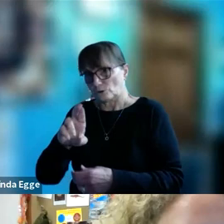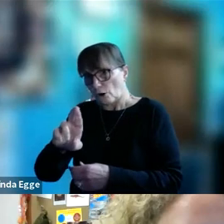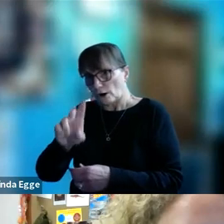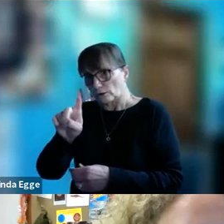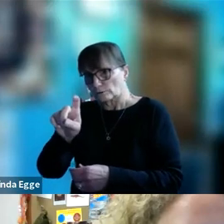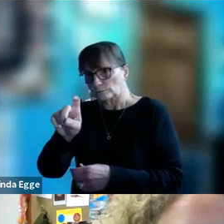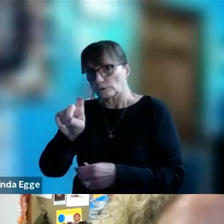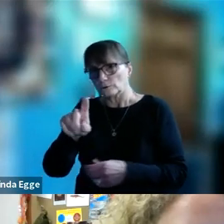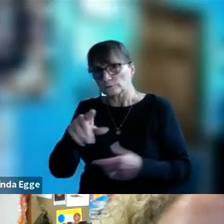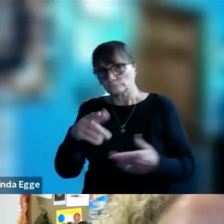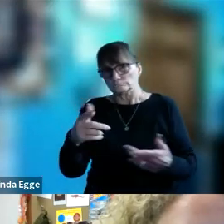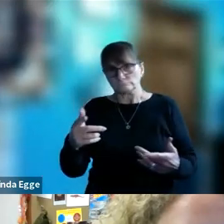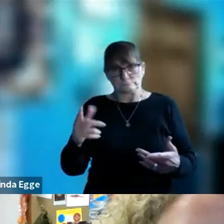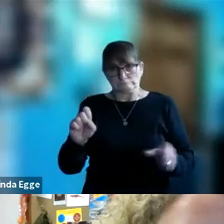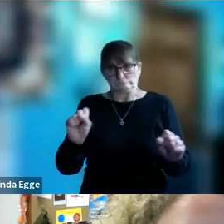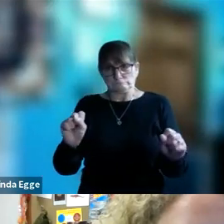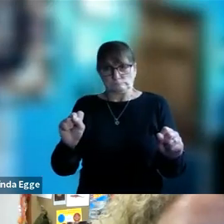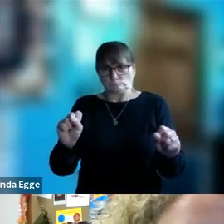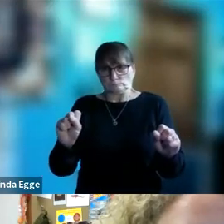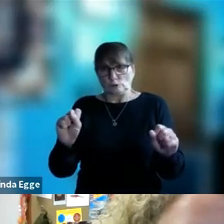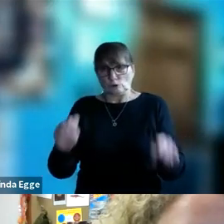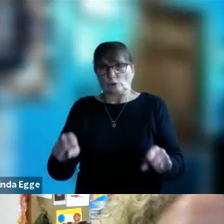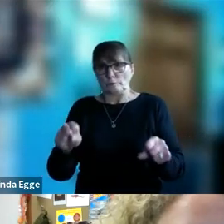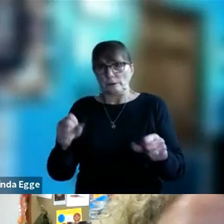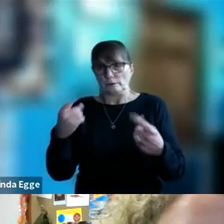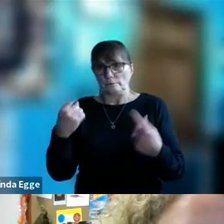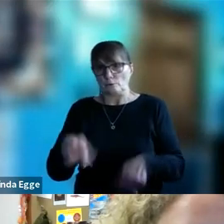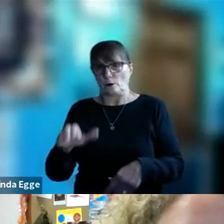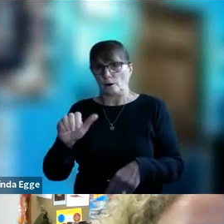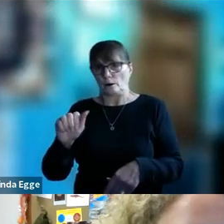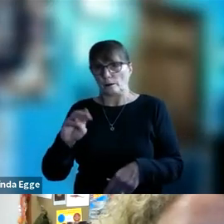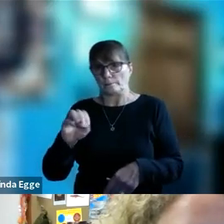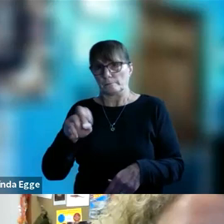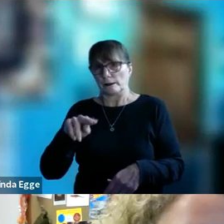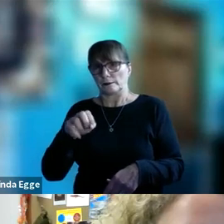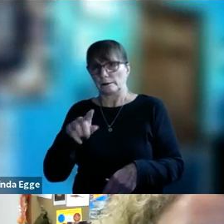And that could be for Bug or Amanda 'cause it is related to their substance use history.